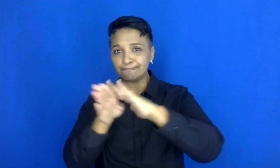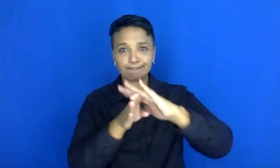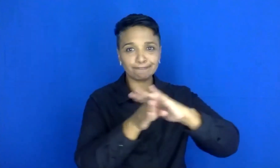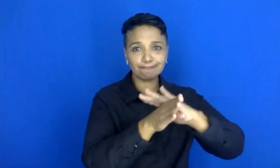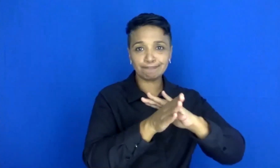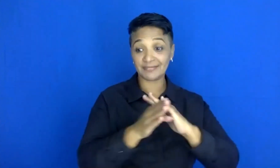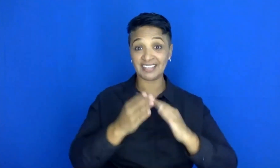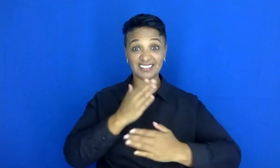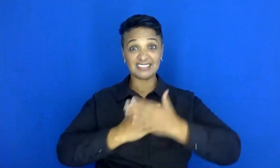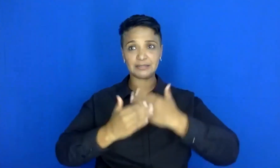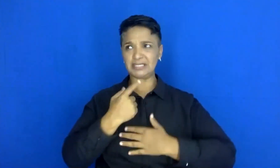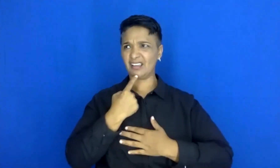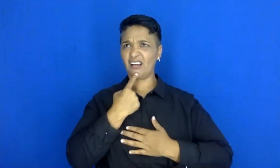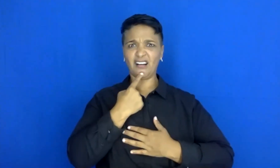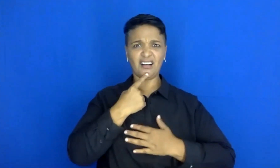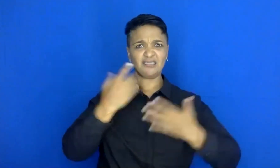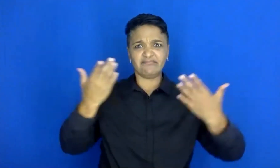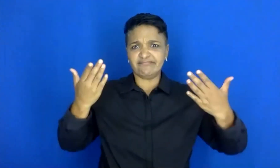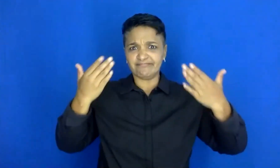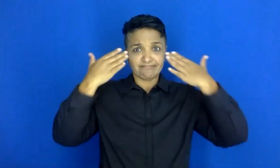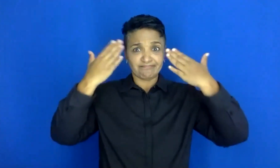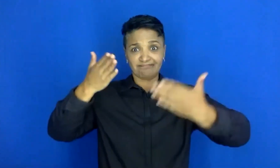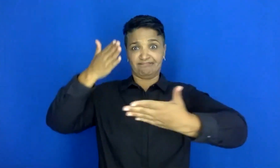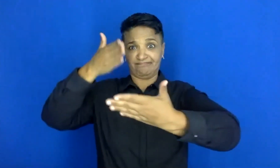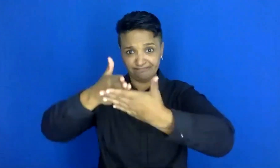practical difficulties uh that would help them to participate in these meetings and ensure